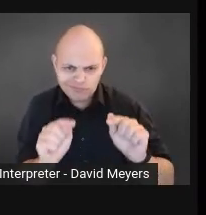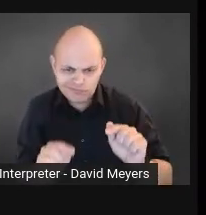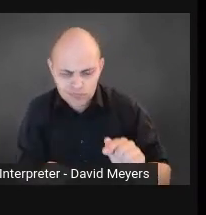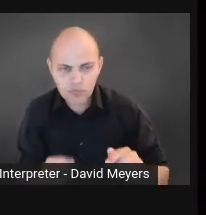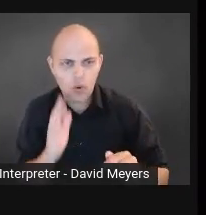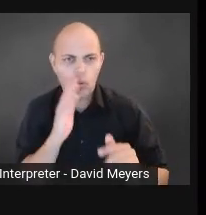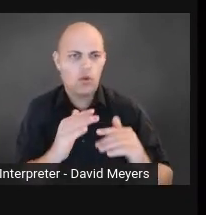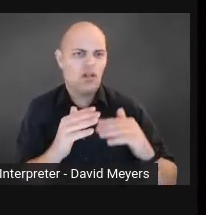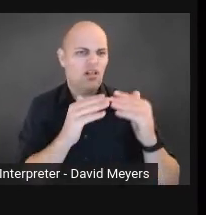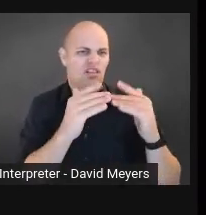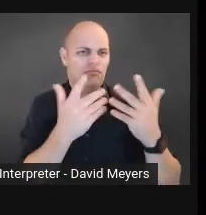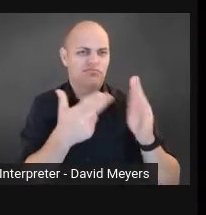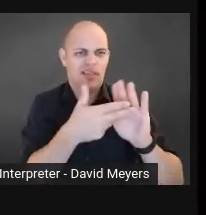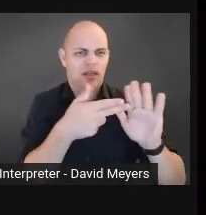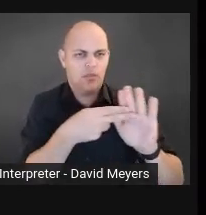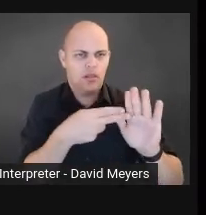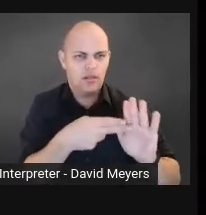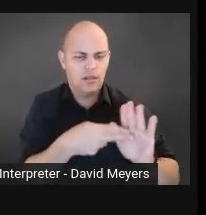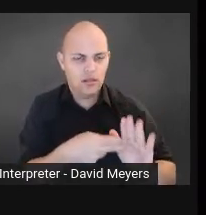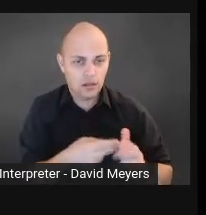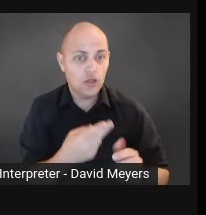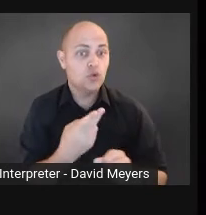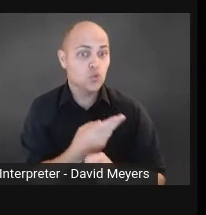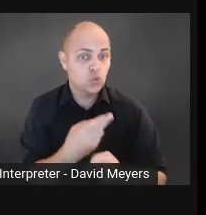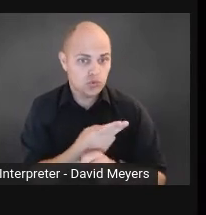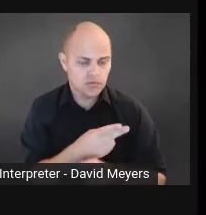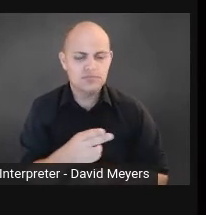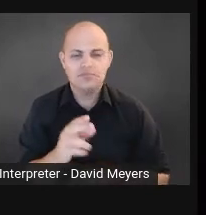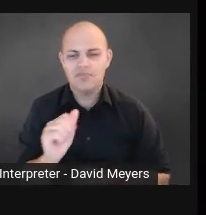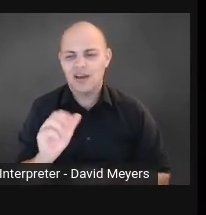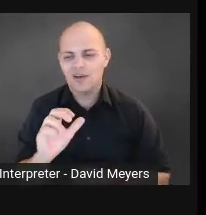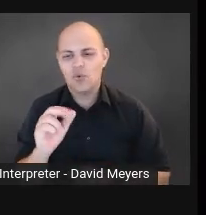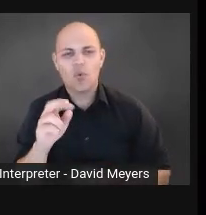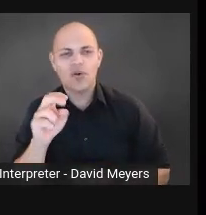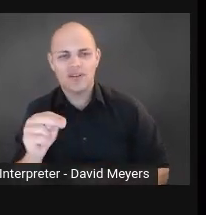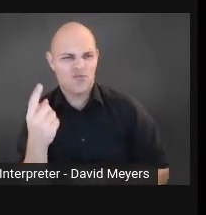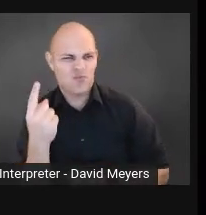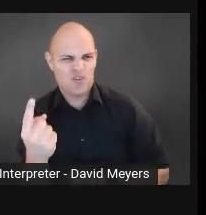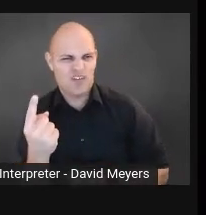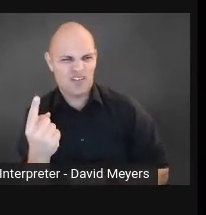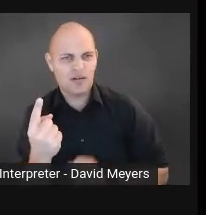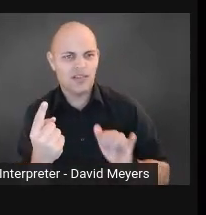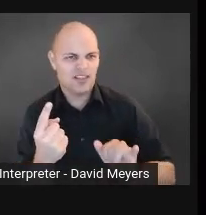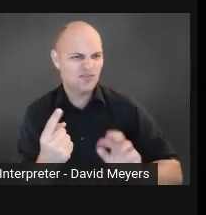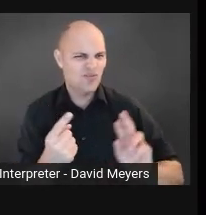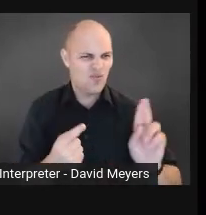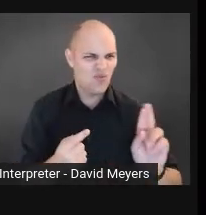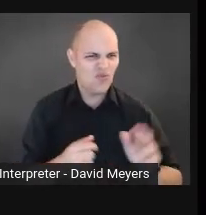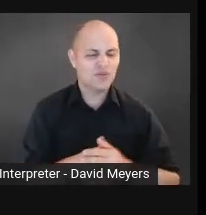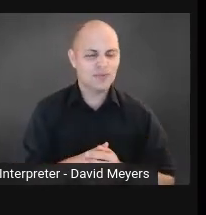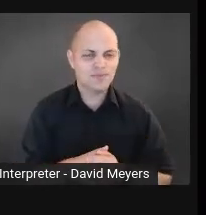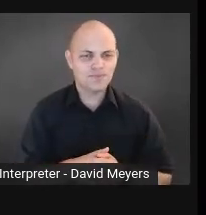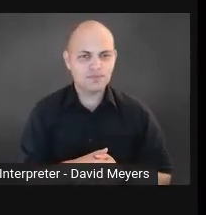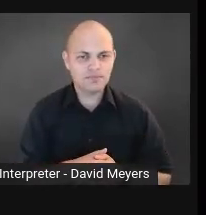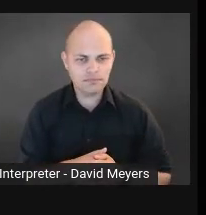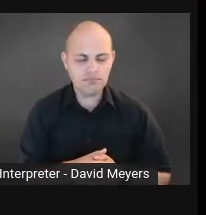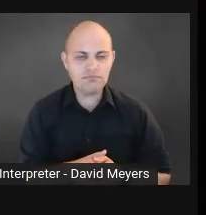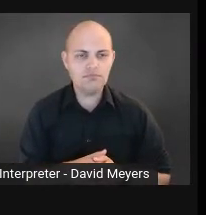And we label them using the accordion one which is our button. And it’s labeled by this content here.